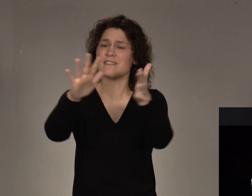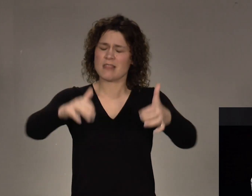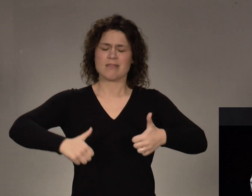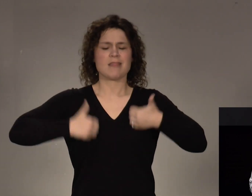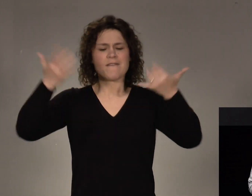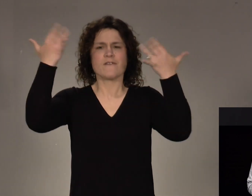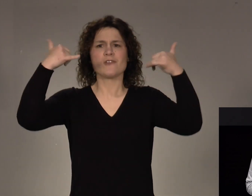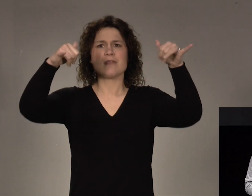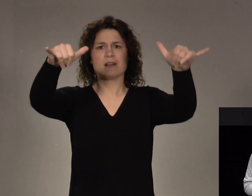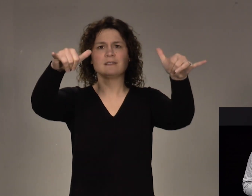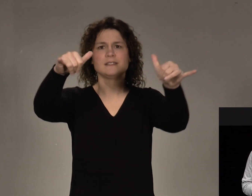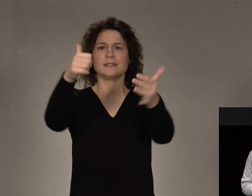Amen